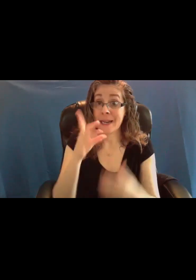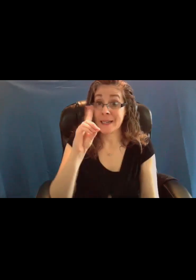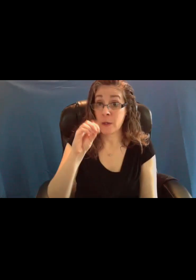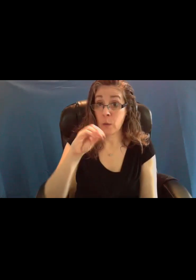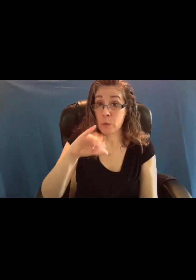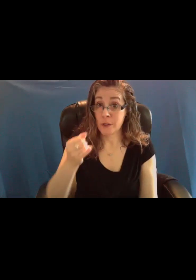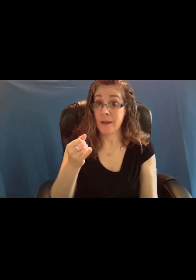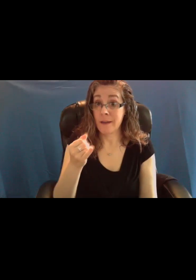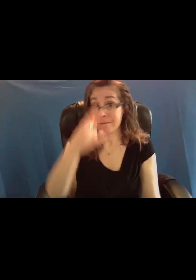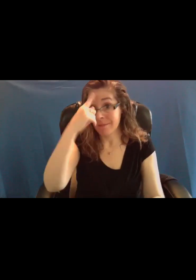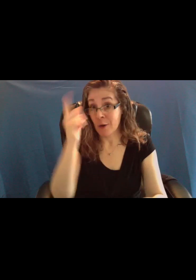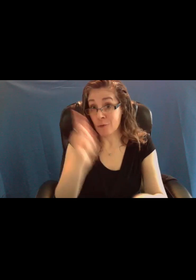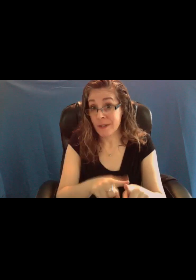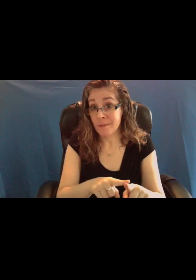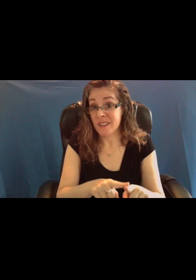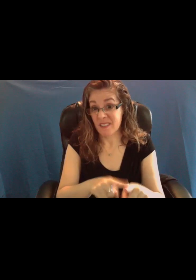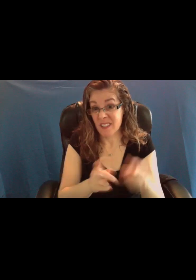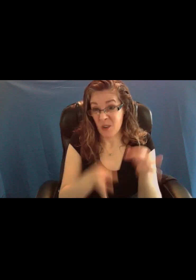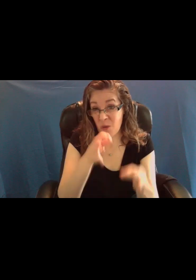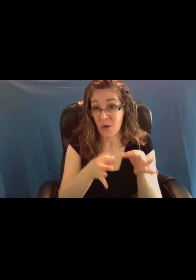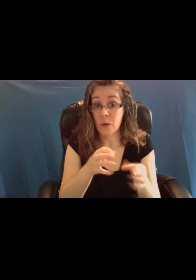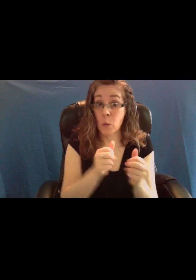with Title II and Title III entities concerning the lack of